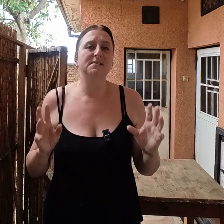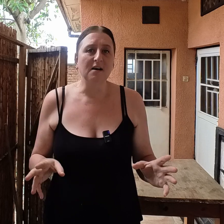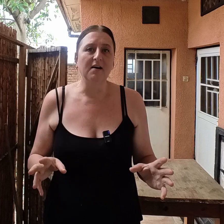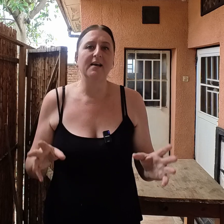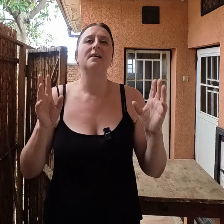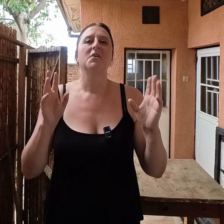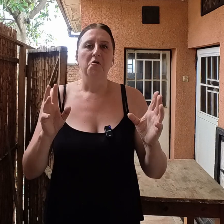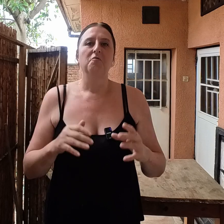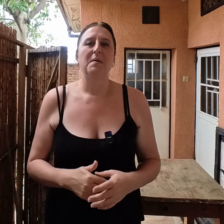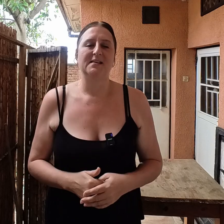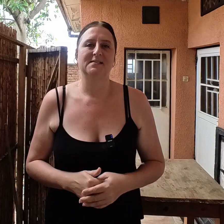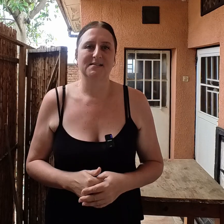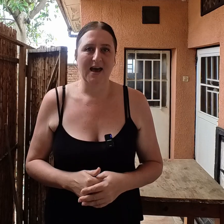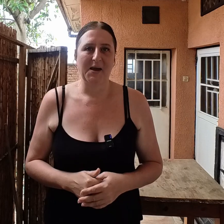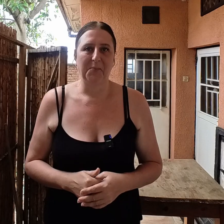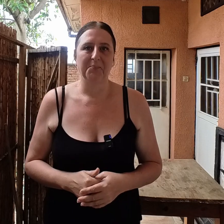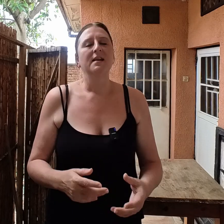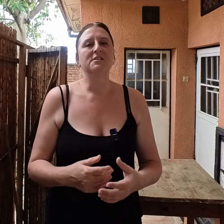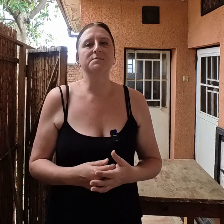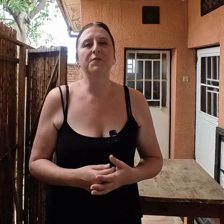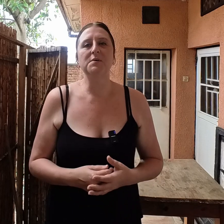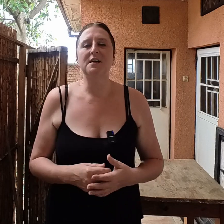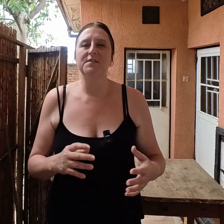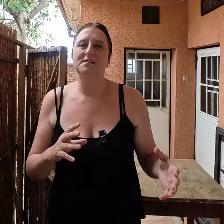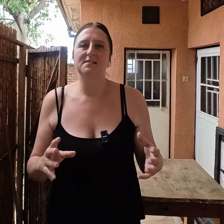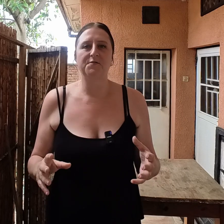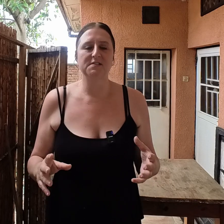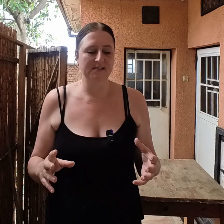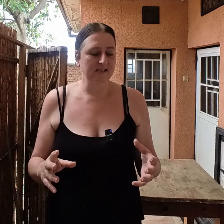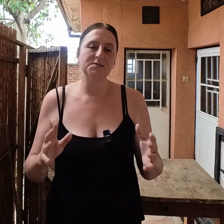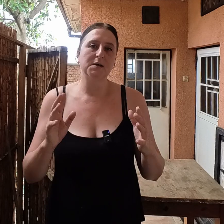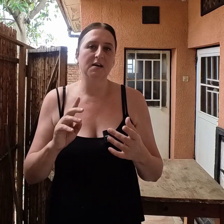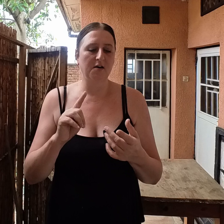the sign remains the same. Now, just before we dive into the different cities, we're going to